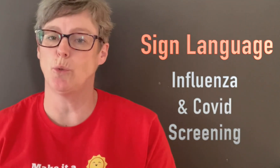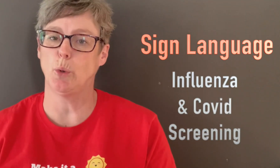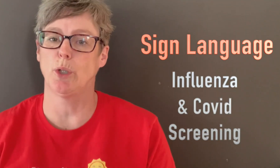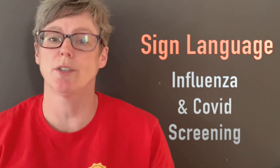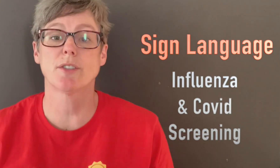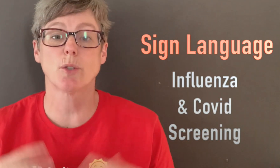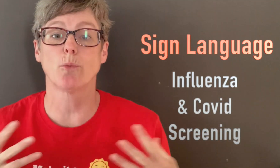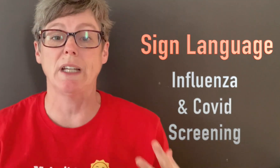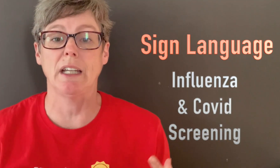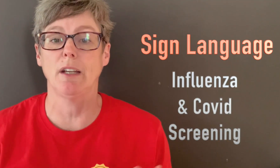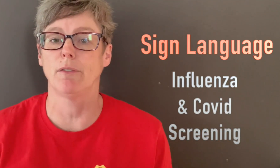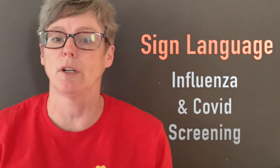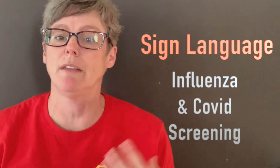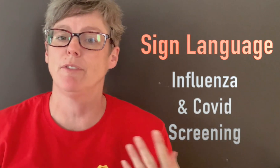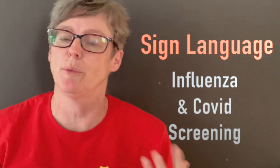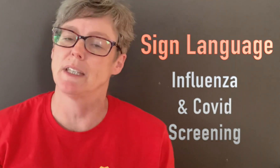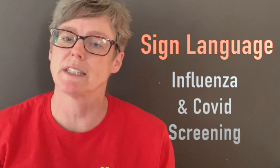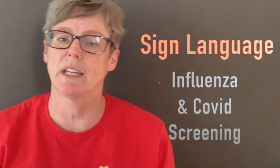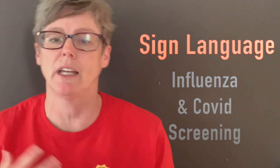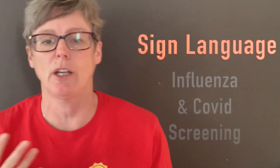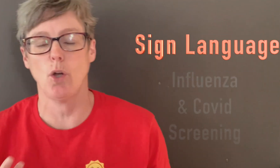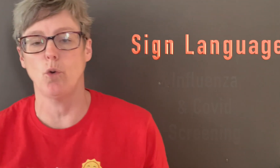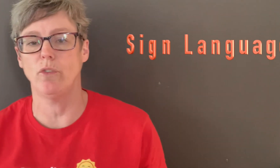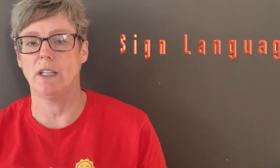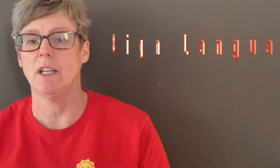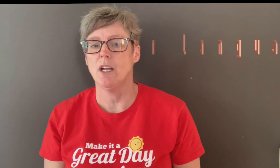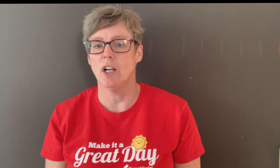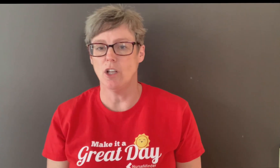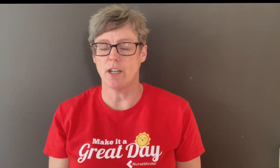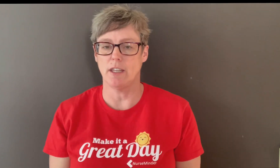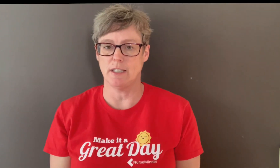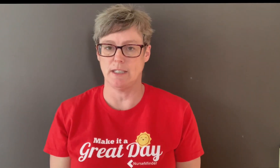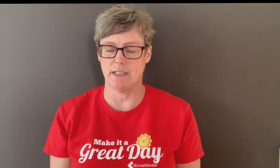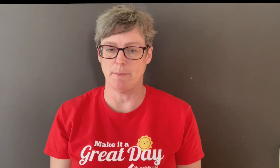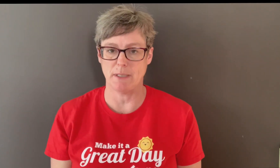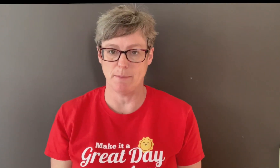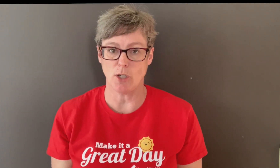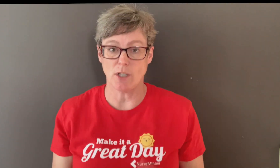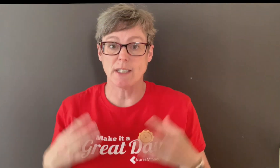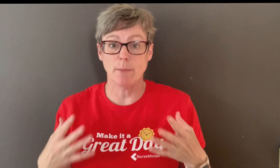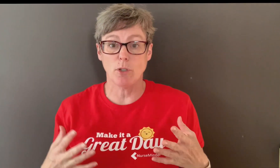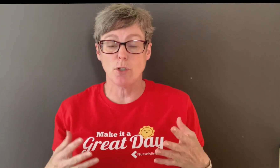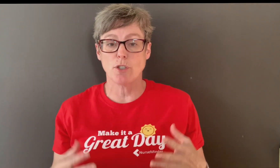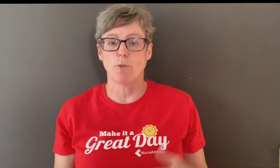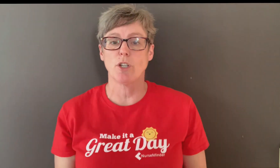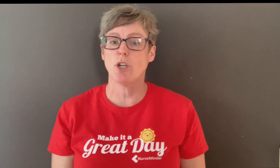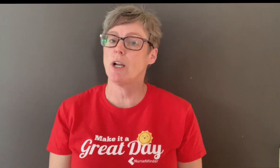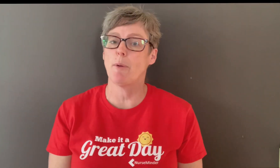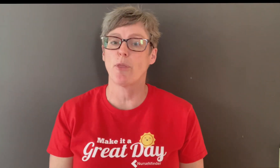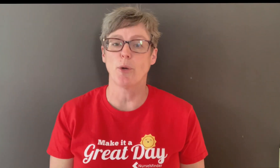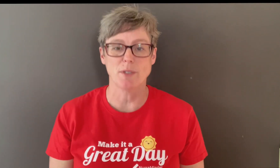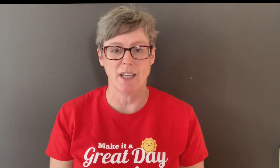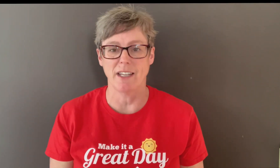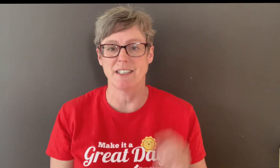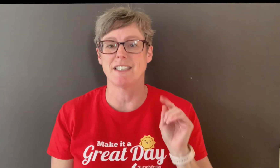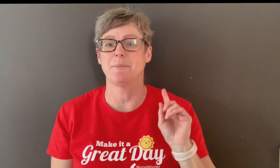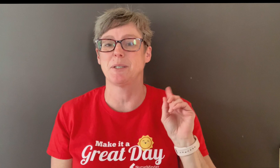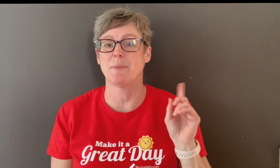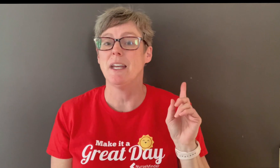for screening for influenza and COVID. A lot of the symptoms are similar so we're going to talk about those signs and symptoms